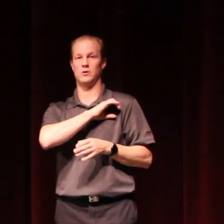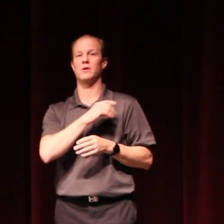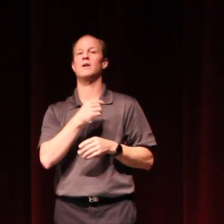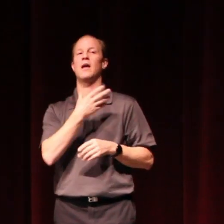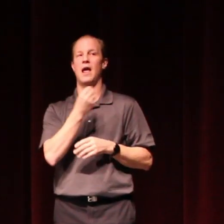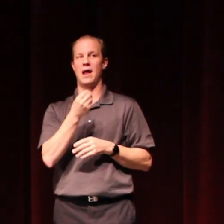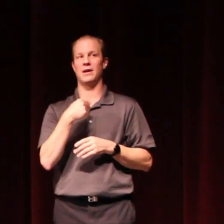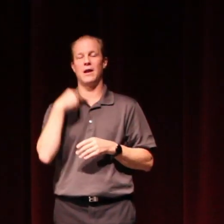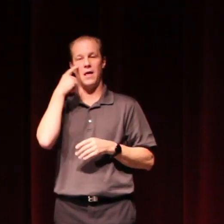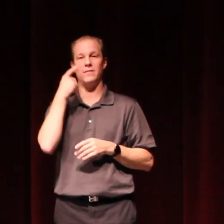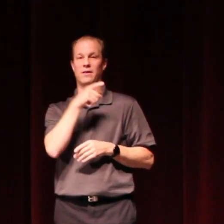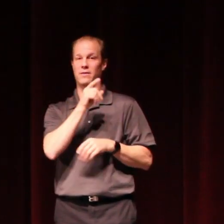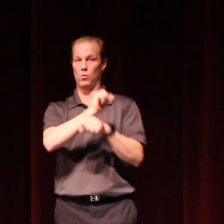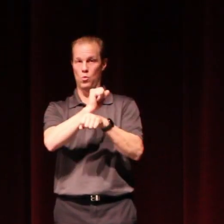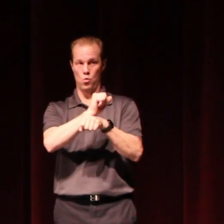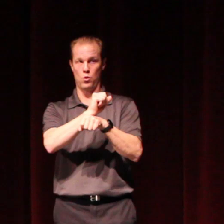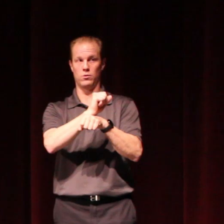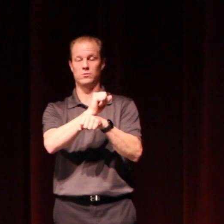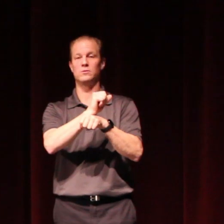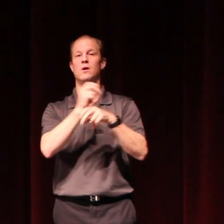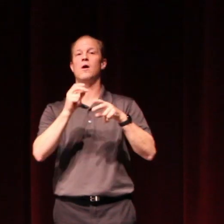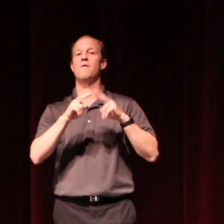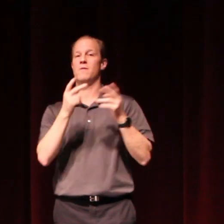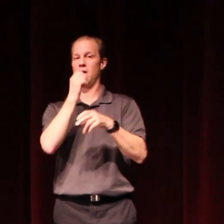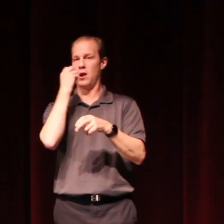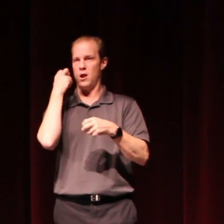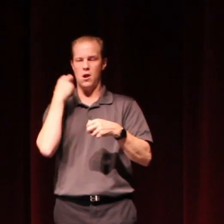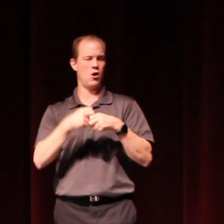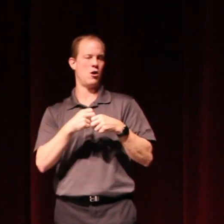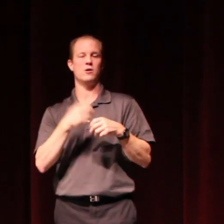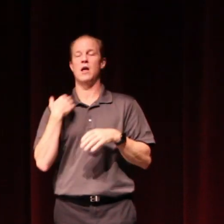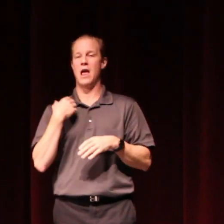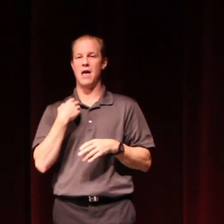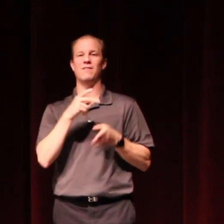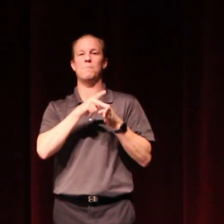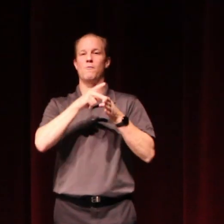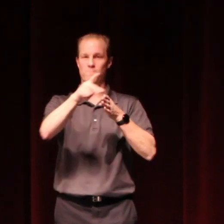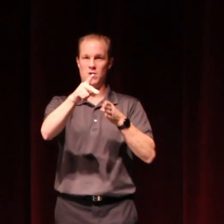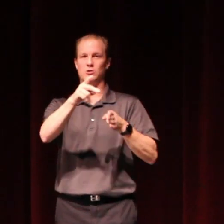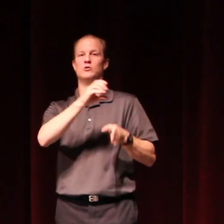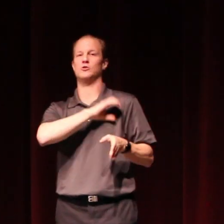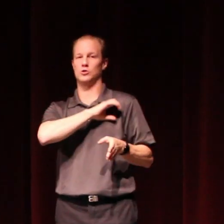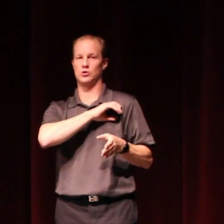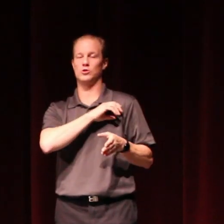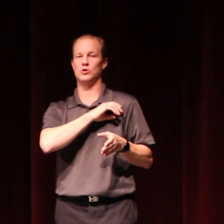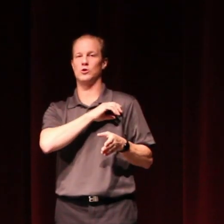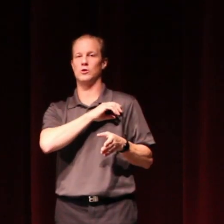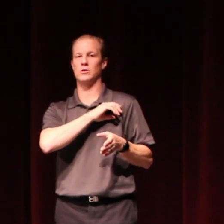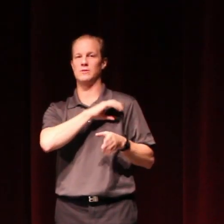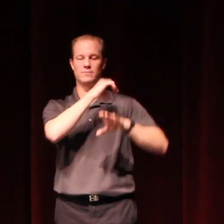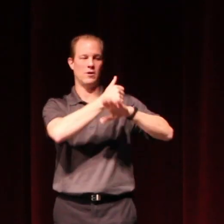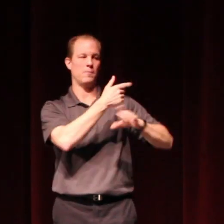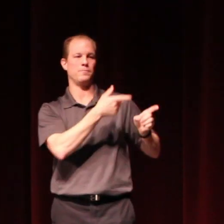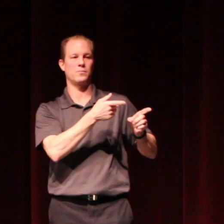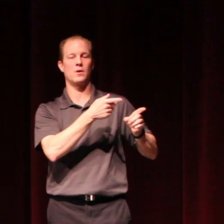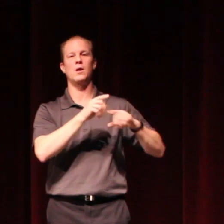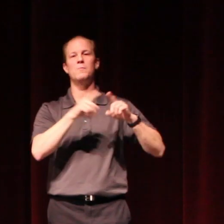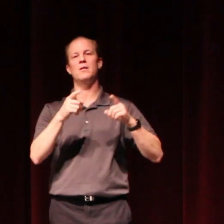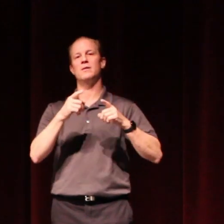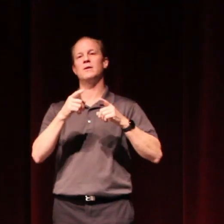worked very hard to have a professional security force. But the day-to-day security on the campus